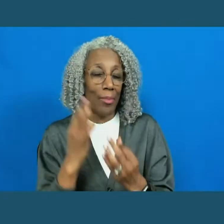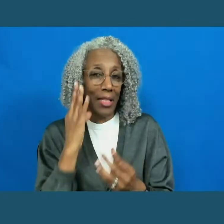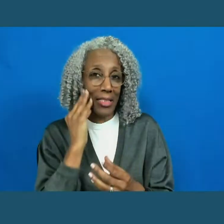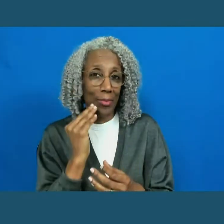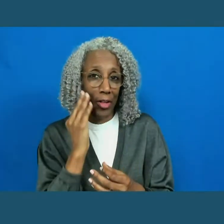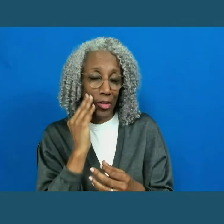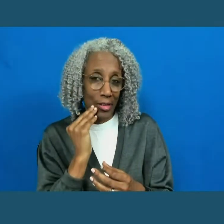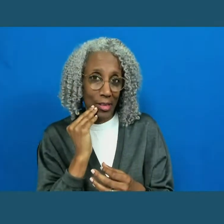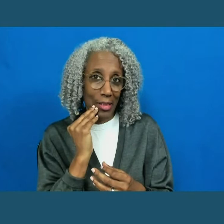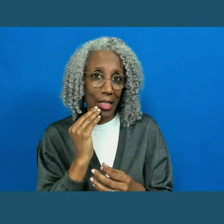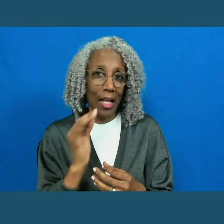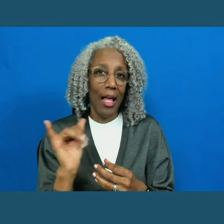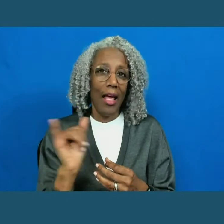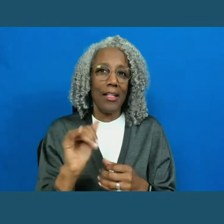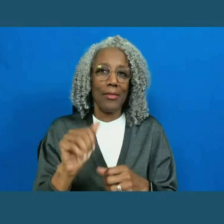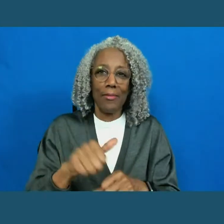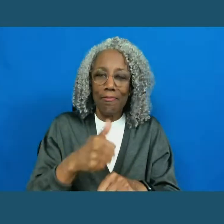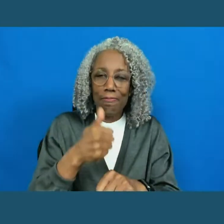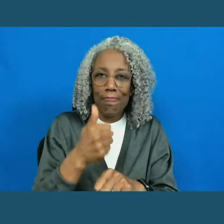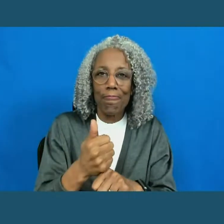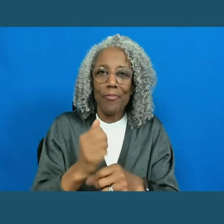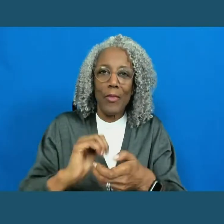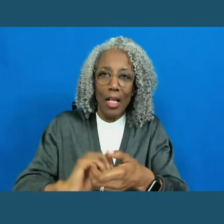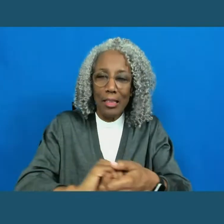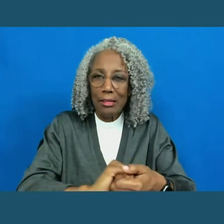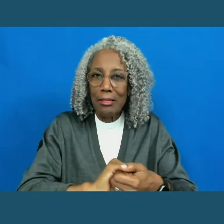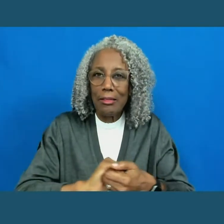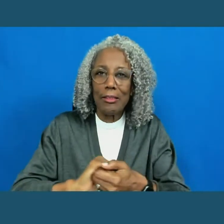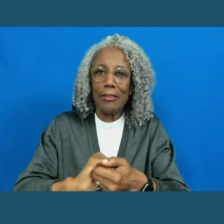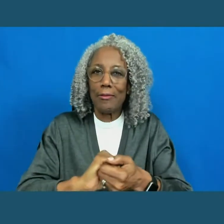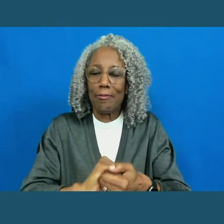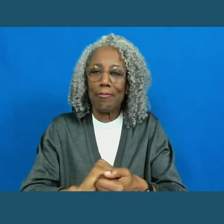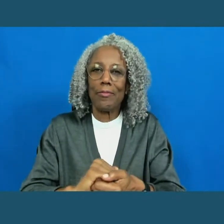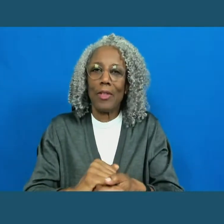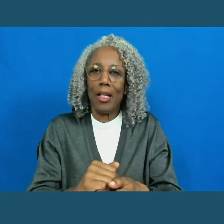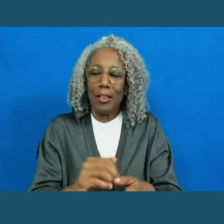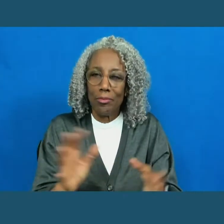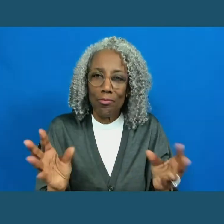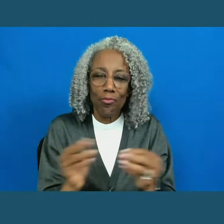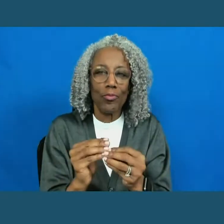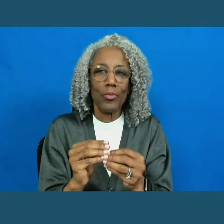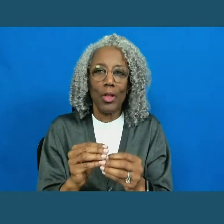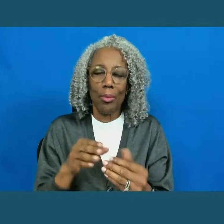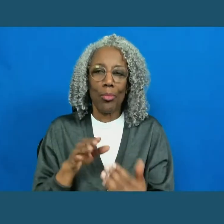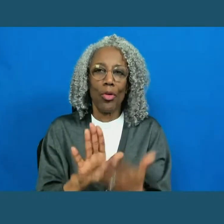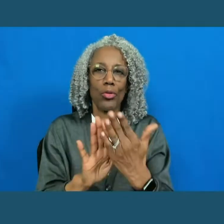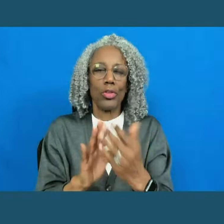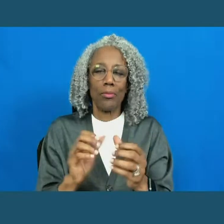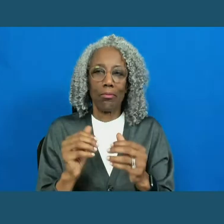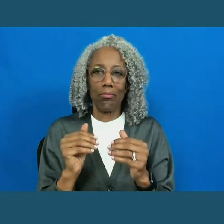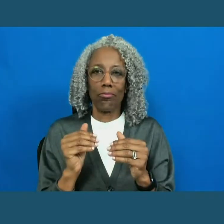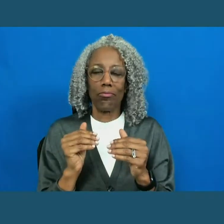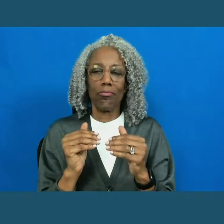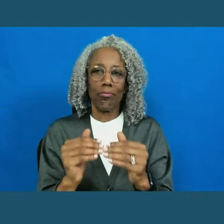experiences a students staff as well as families as we really build out a collaborative and